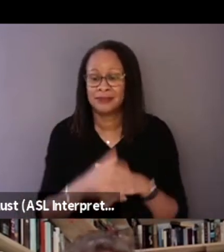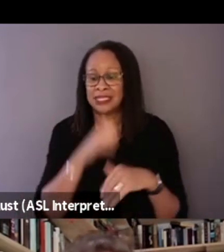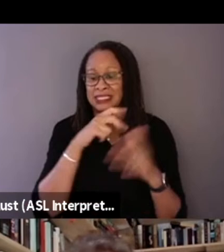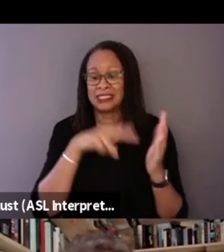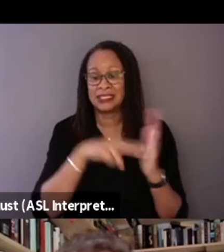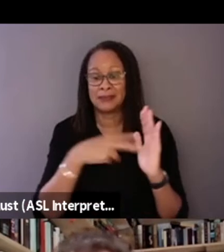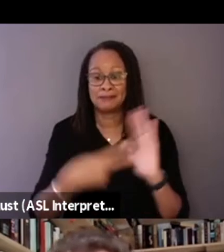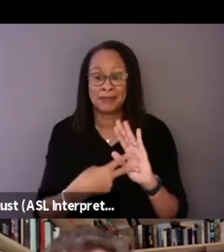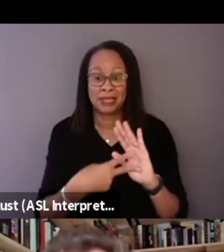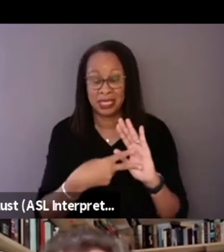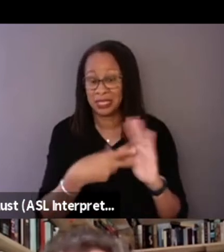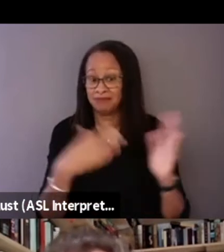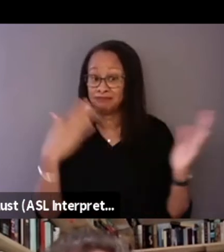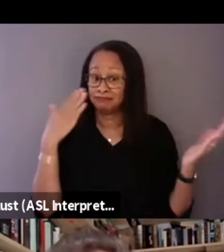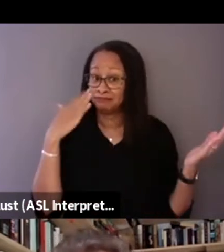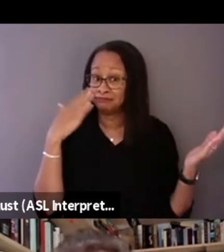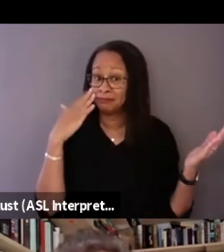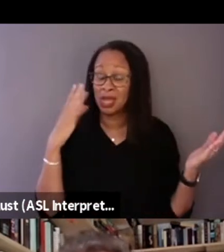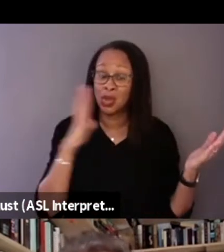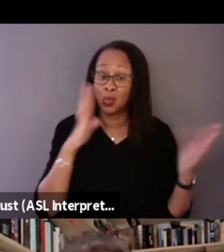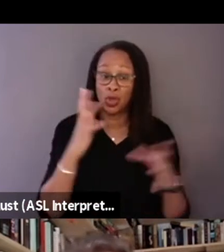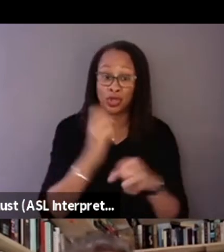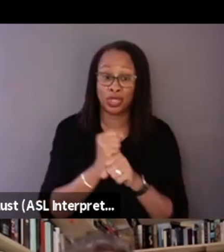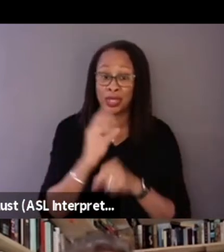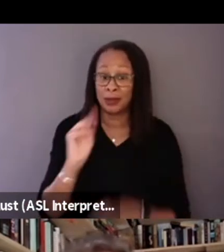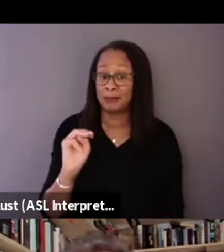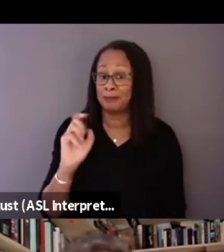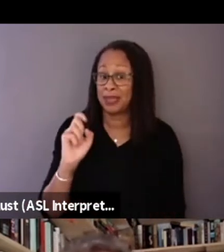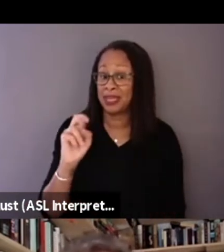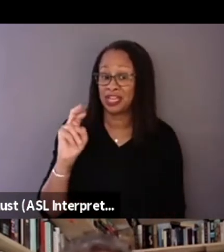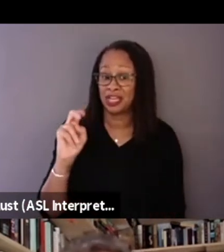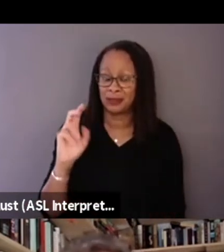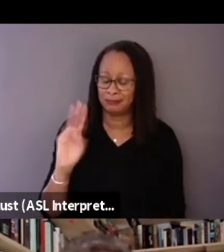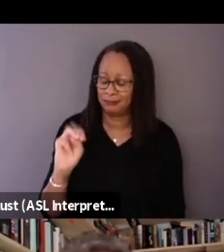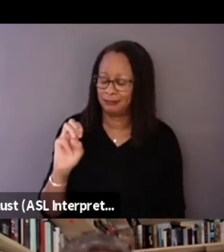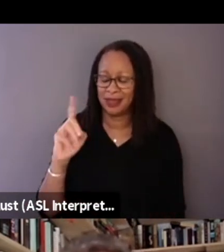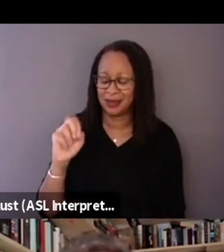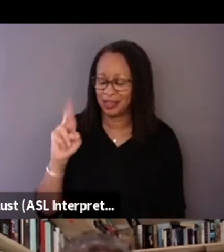that we're gonna get medic Medicare for all next week.